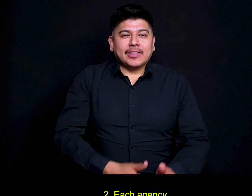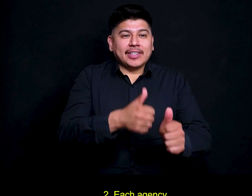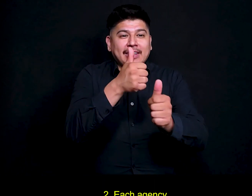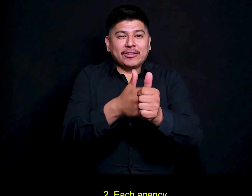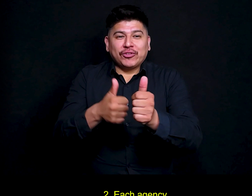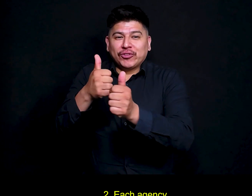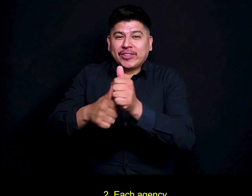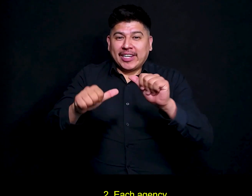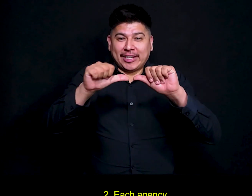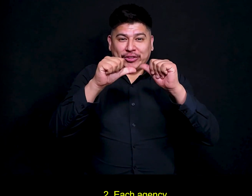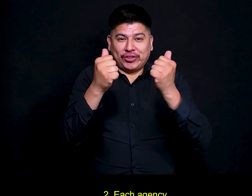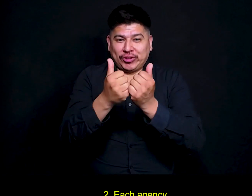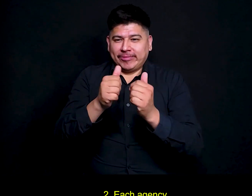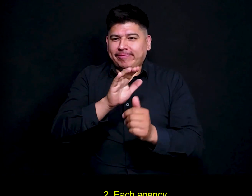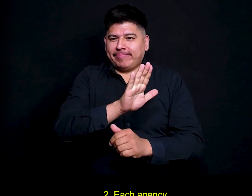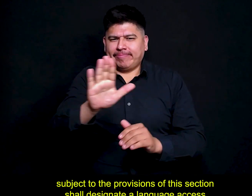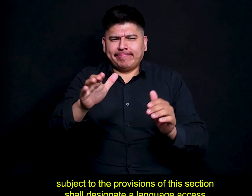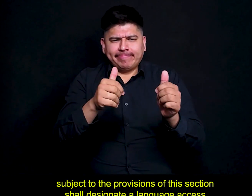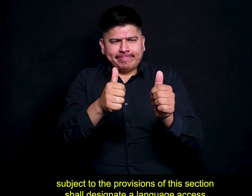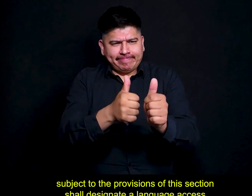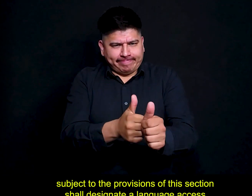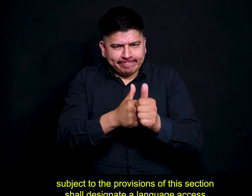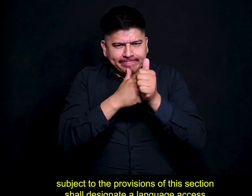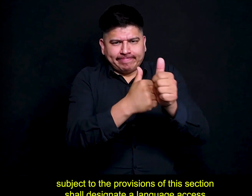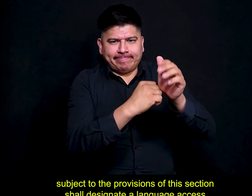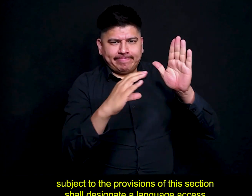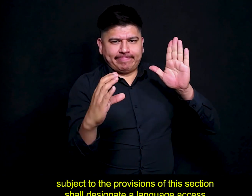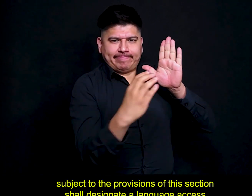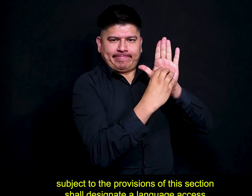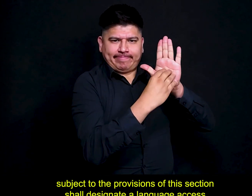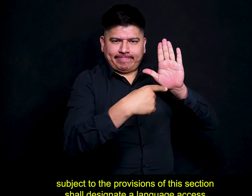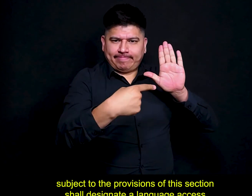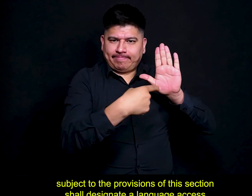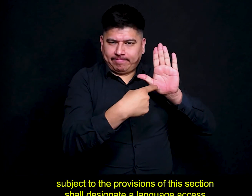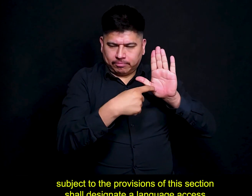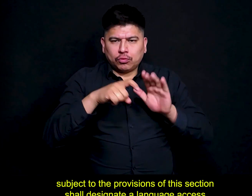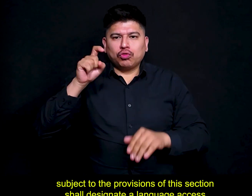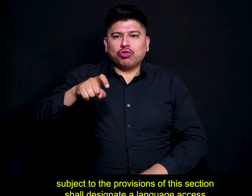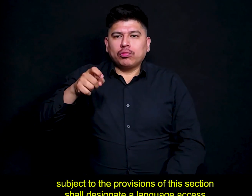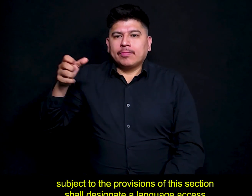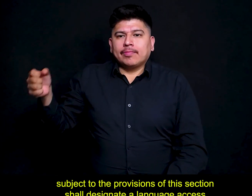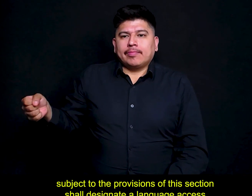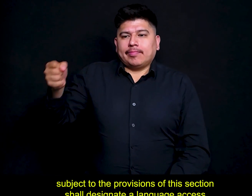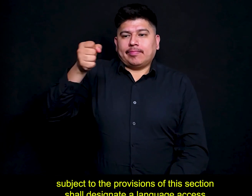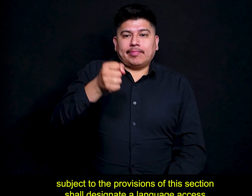2. Each agency subject to the provisions of this section shall designate a language access